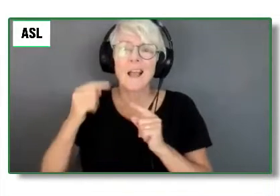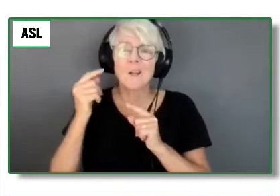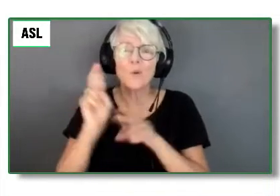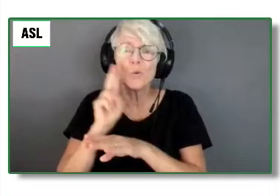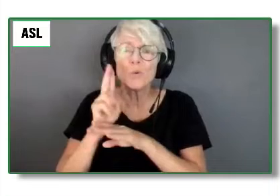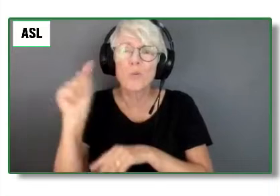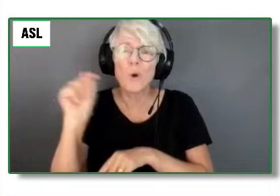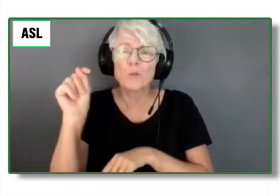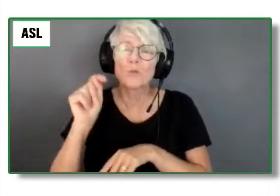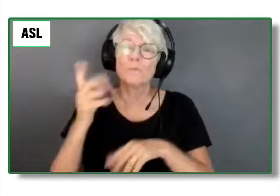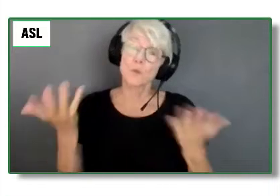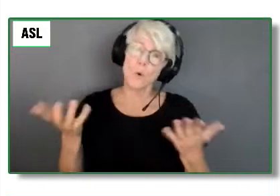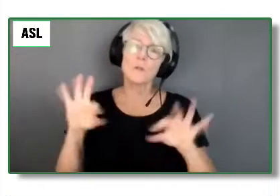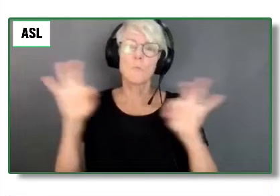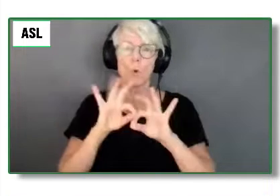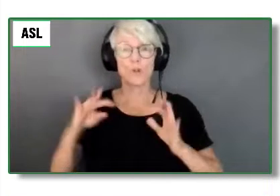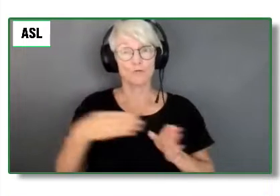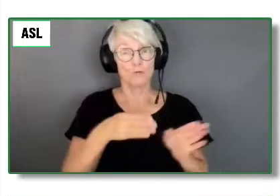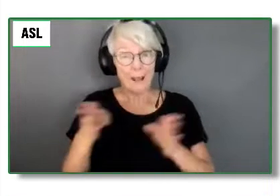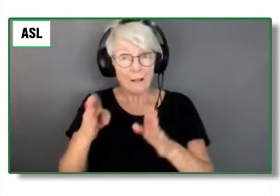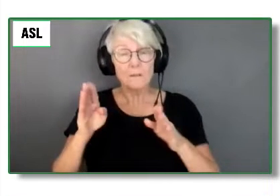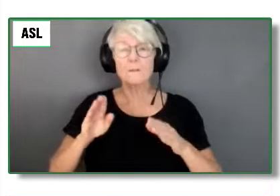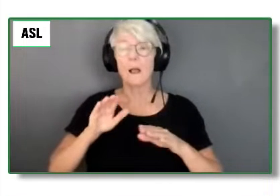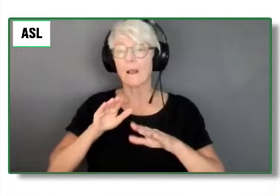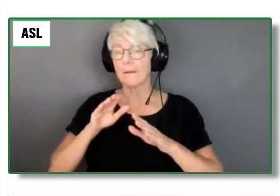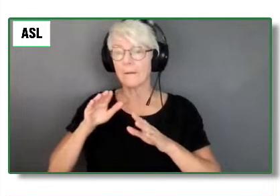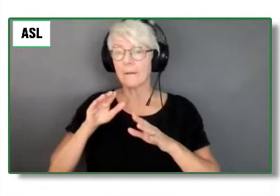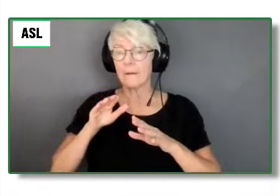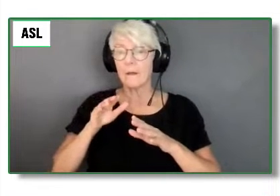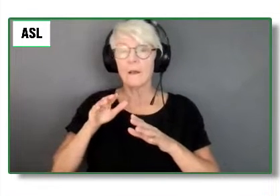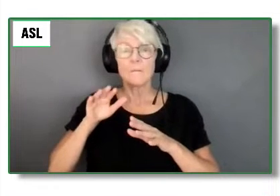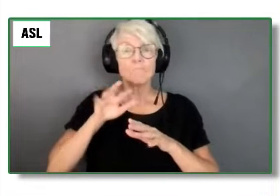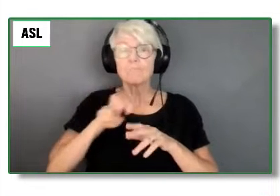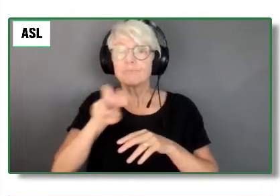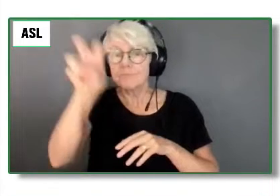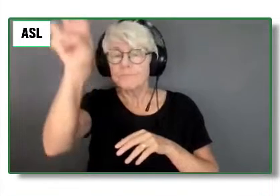of trails that uh individuals are now able to hike.